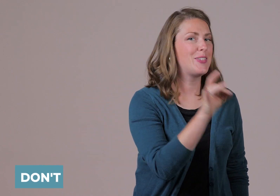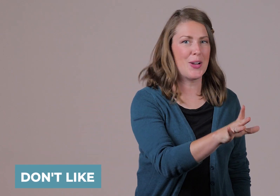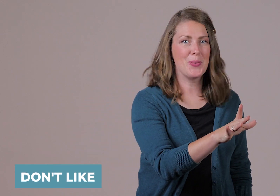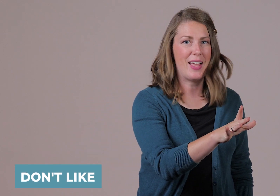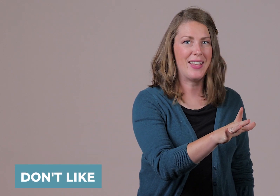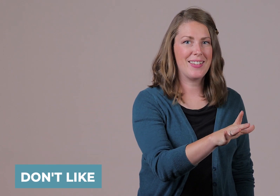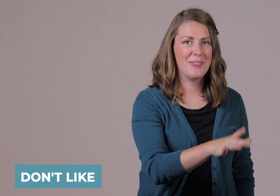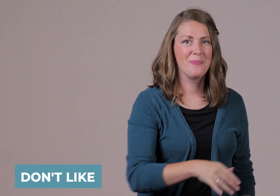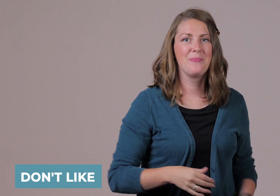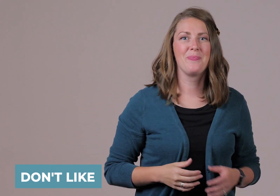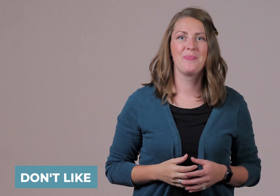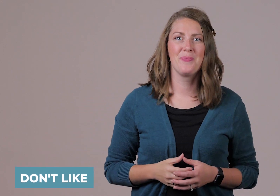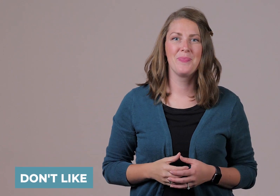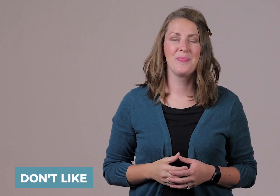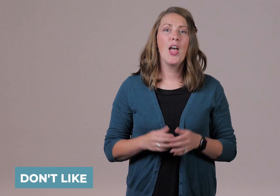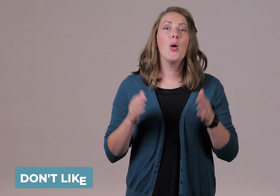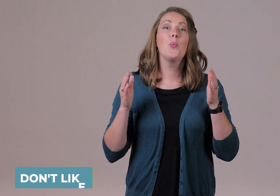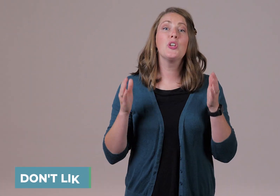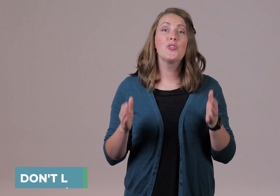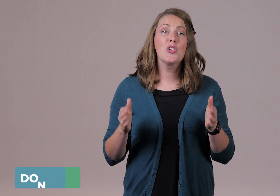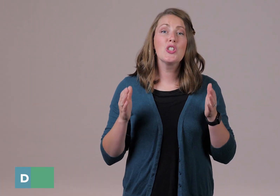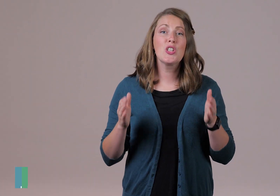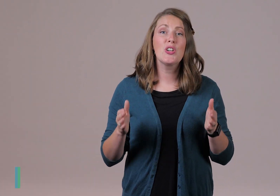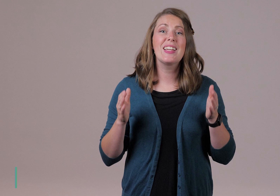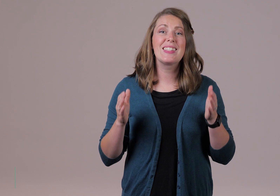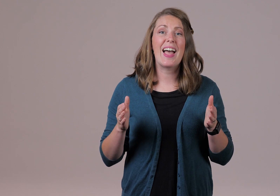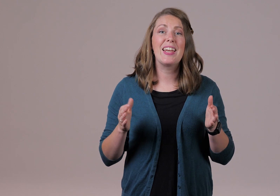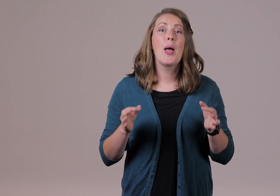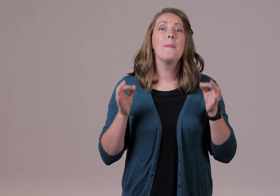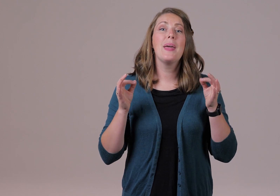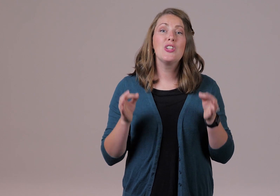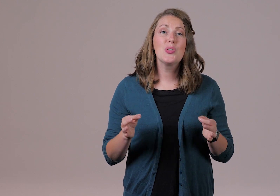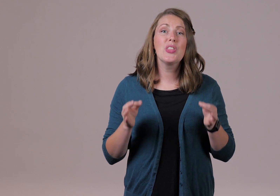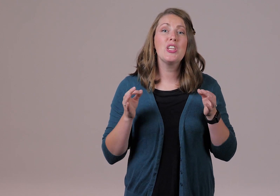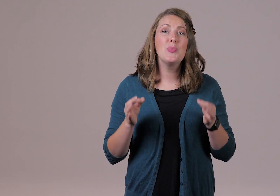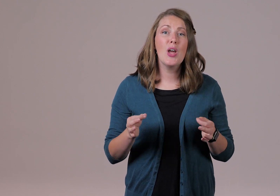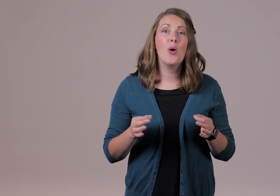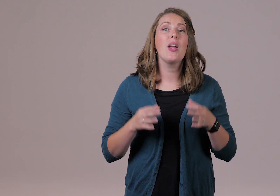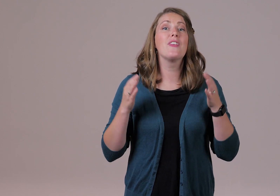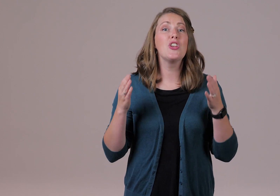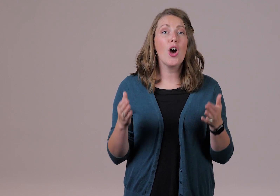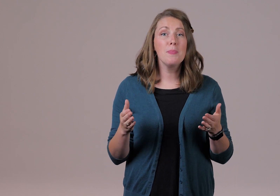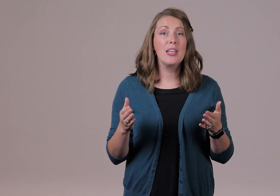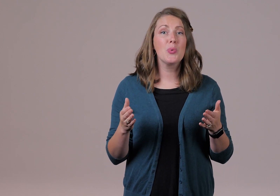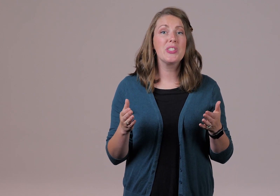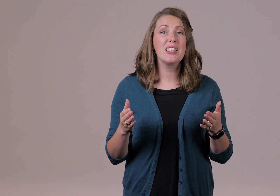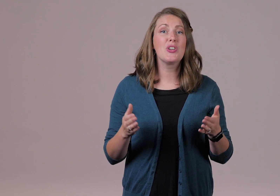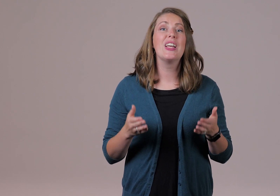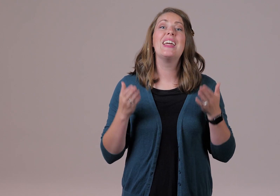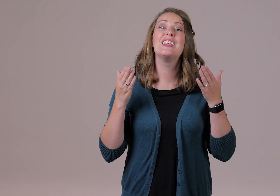don't like. When you're first learning a sign make sure that you know if a non-manual signal is